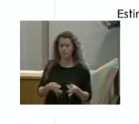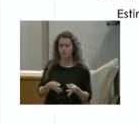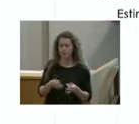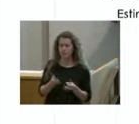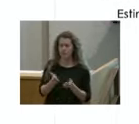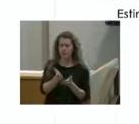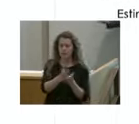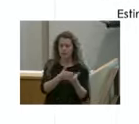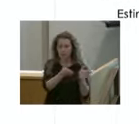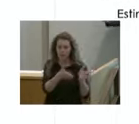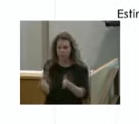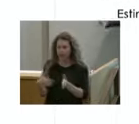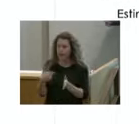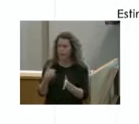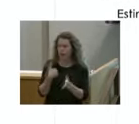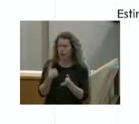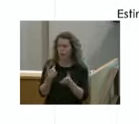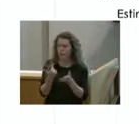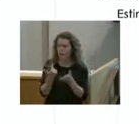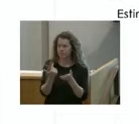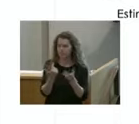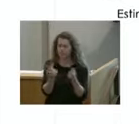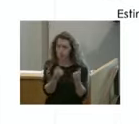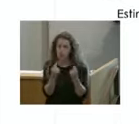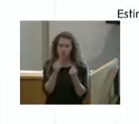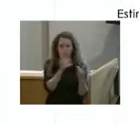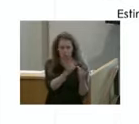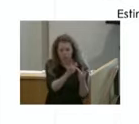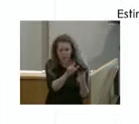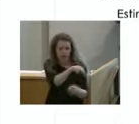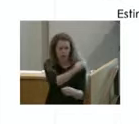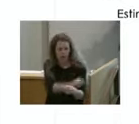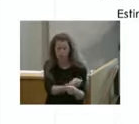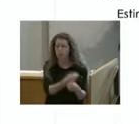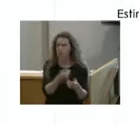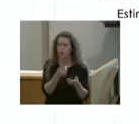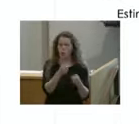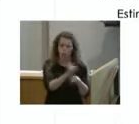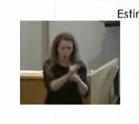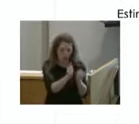to build capacity and build surge capacity, even outside the hospital walls.